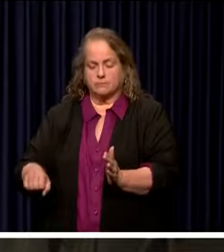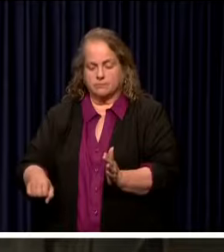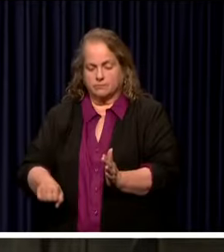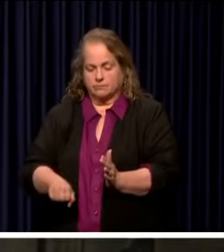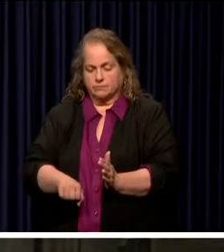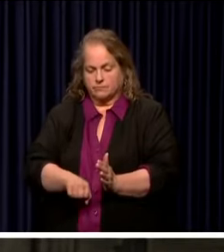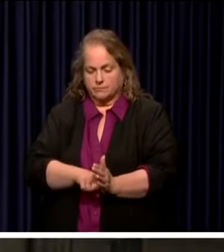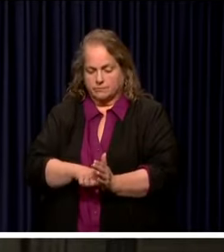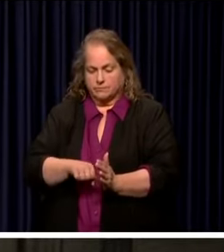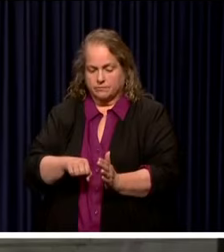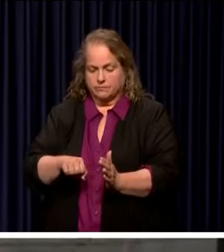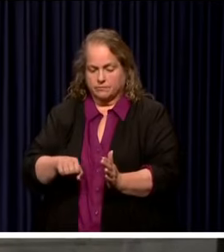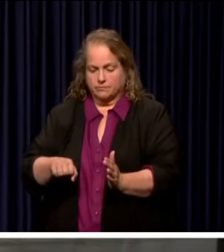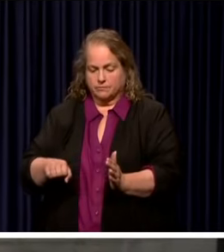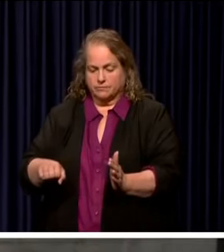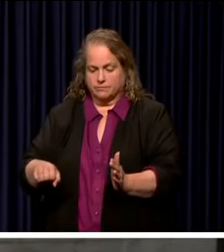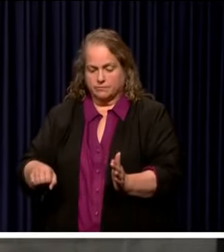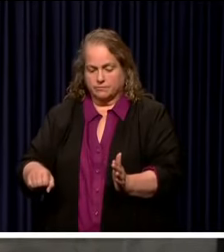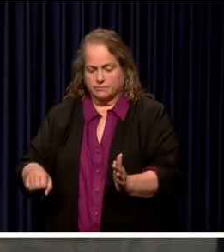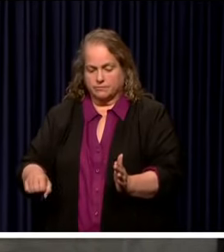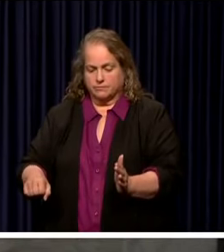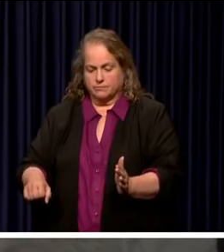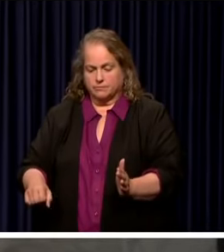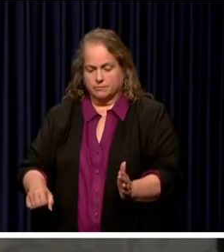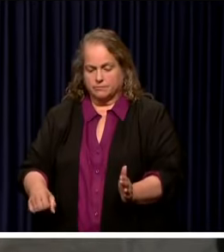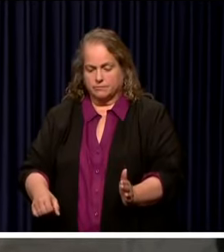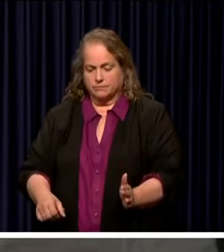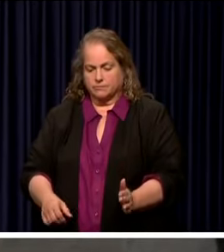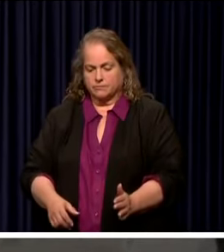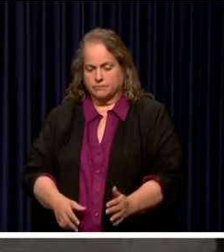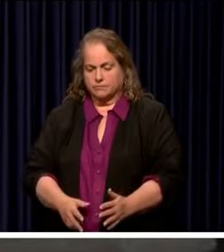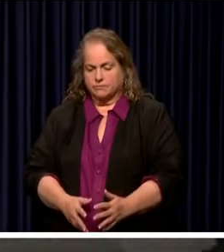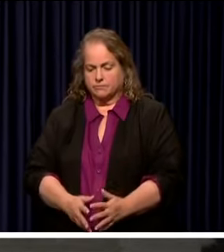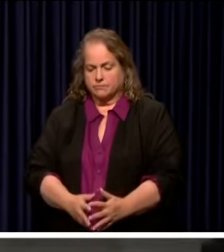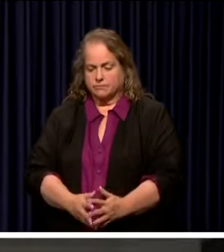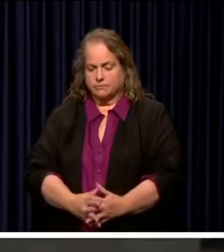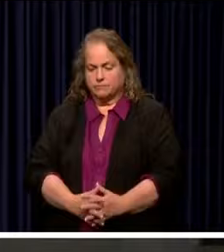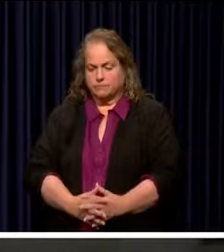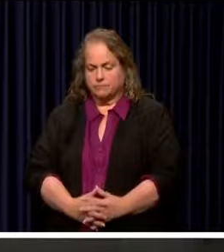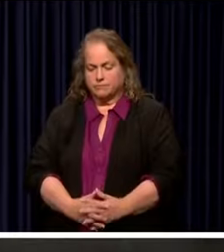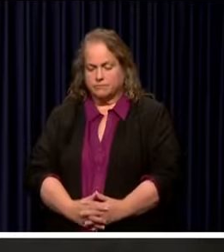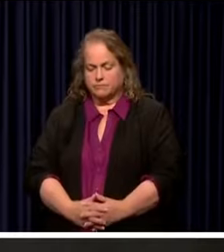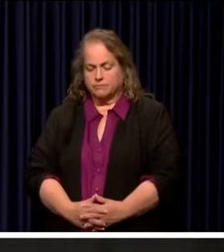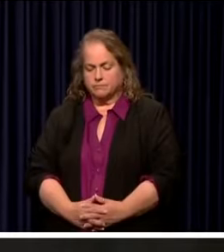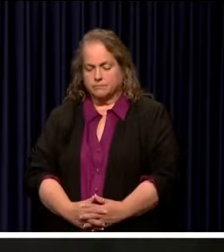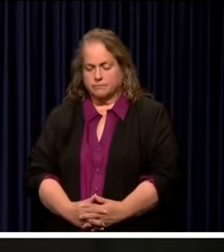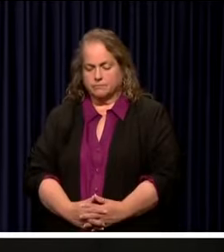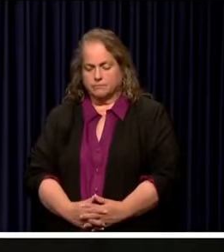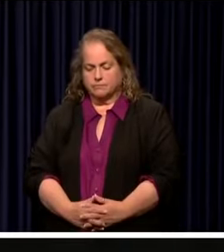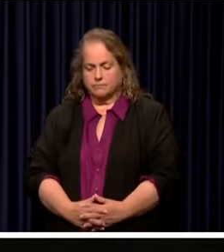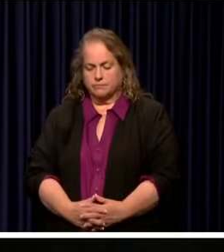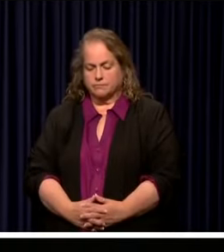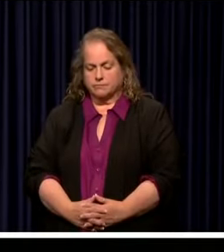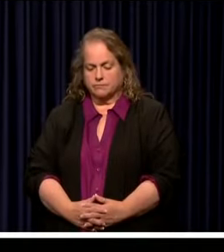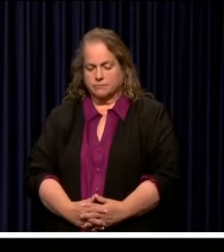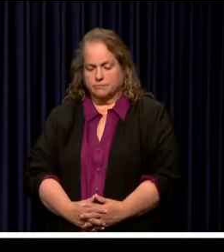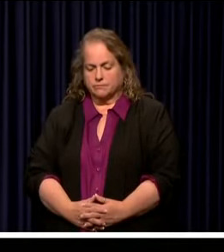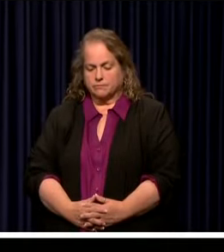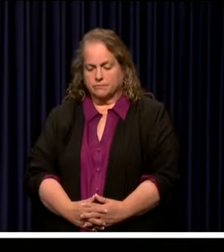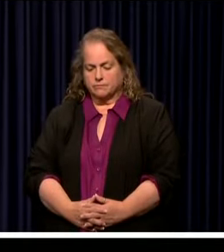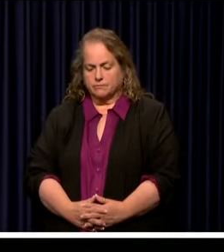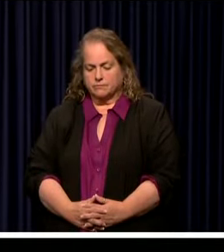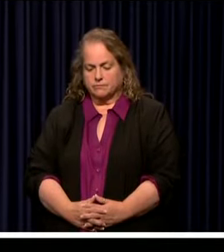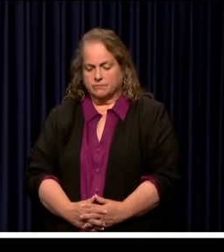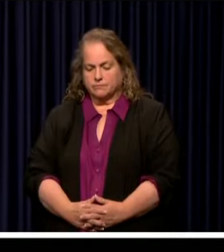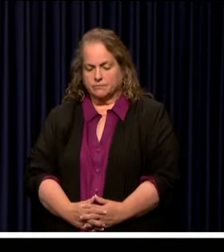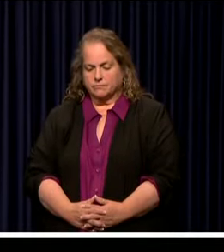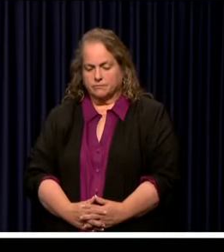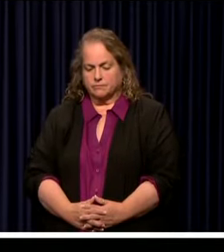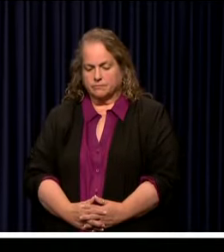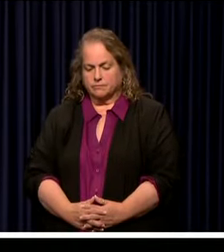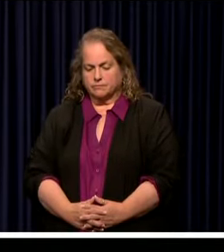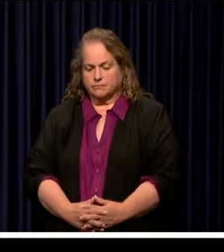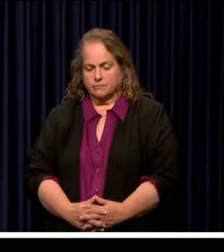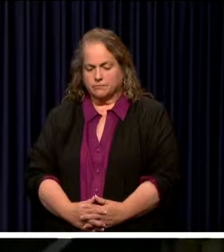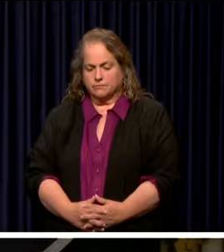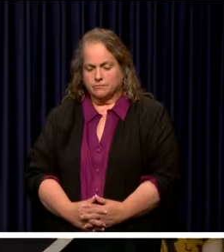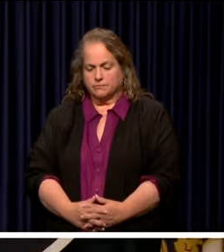CASES.